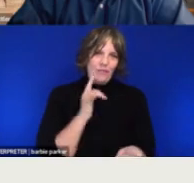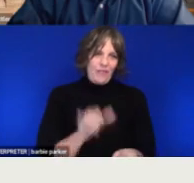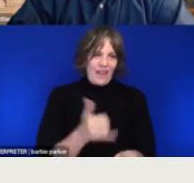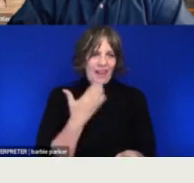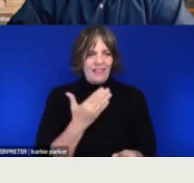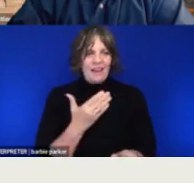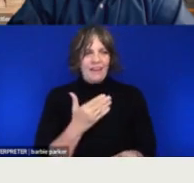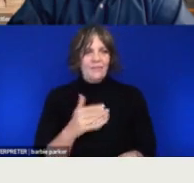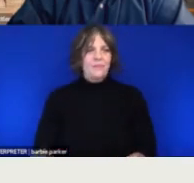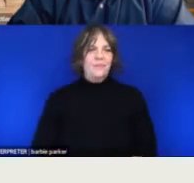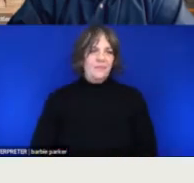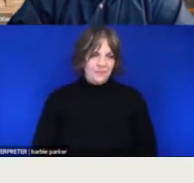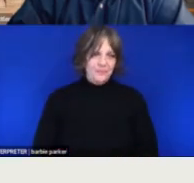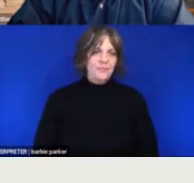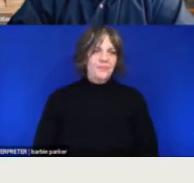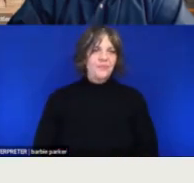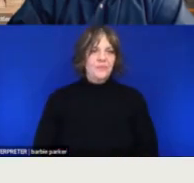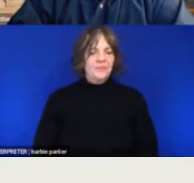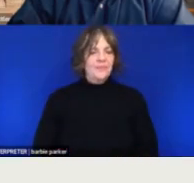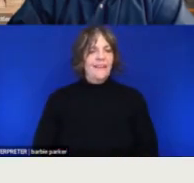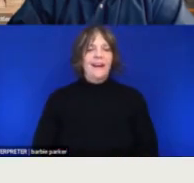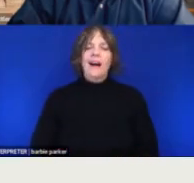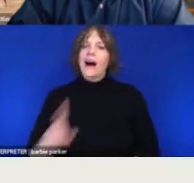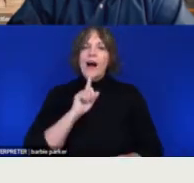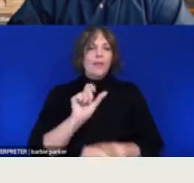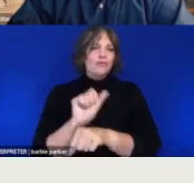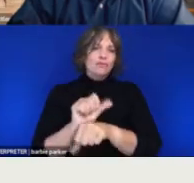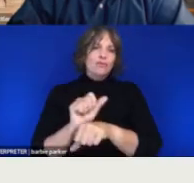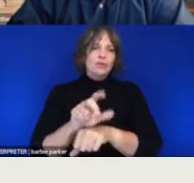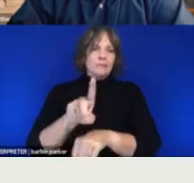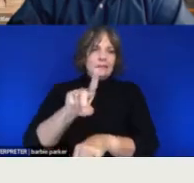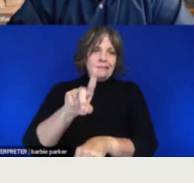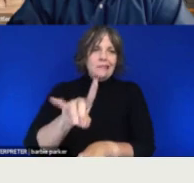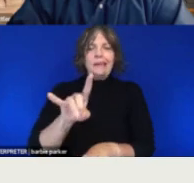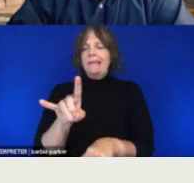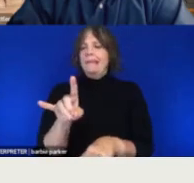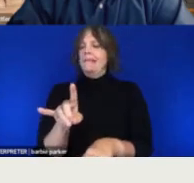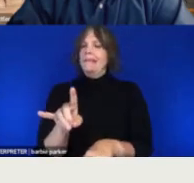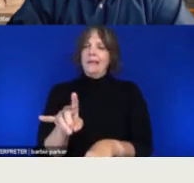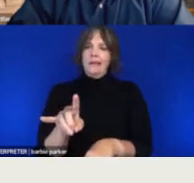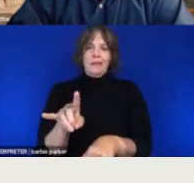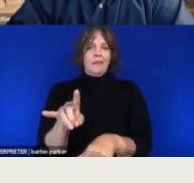to the heart of why we do what we do, and the perspective that we need to take to build